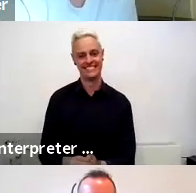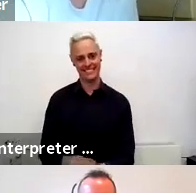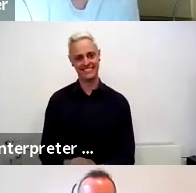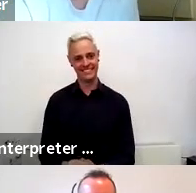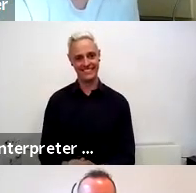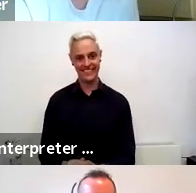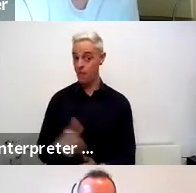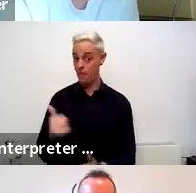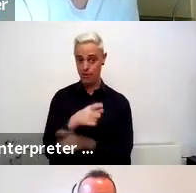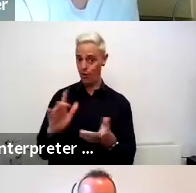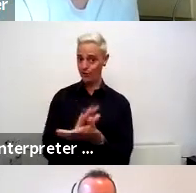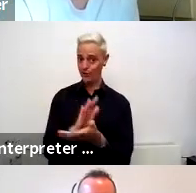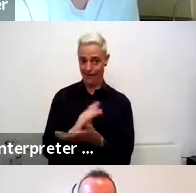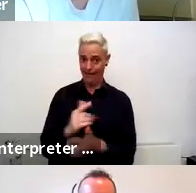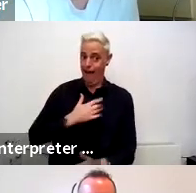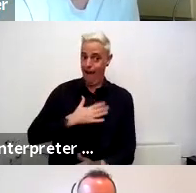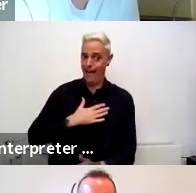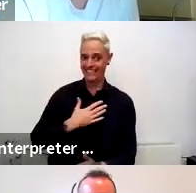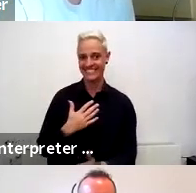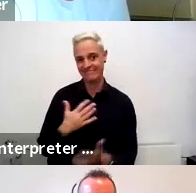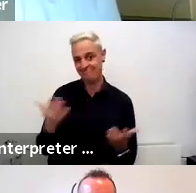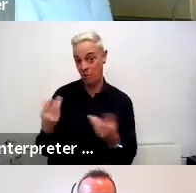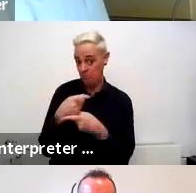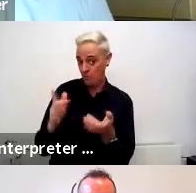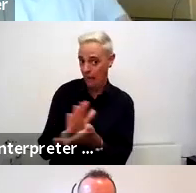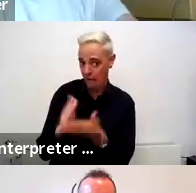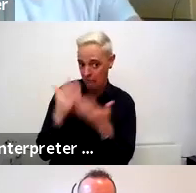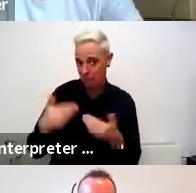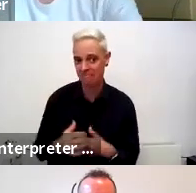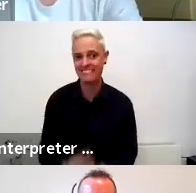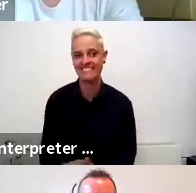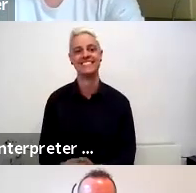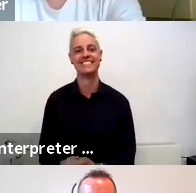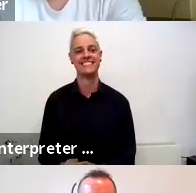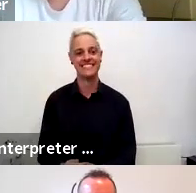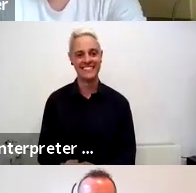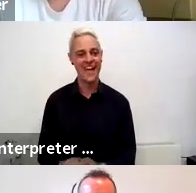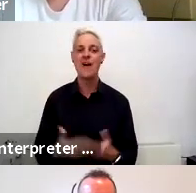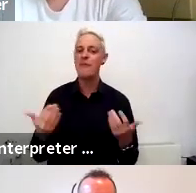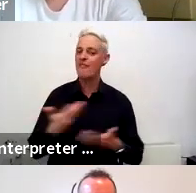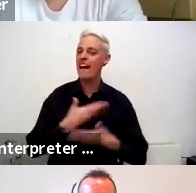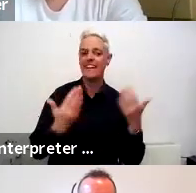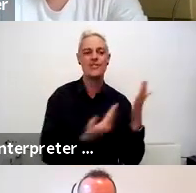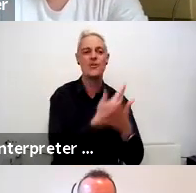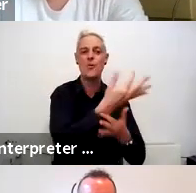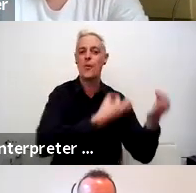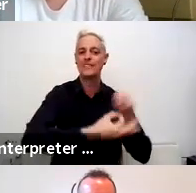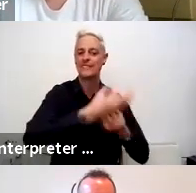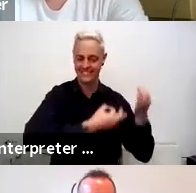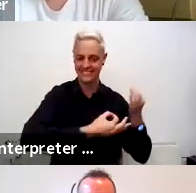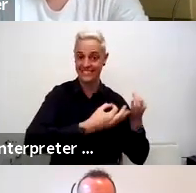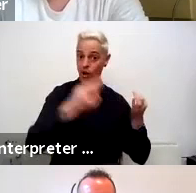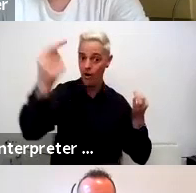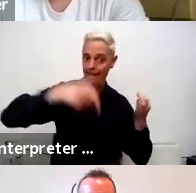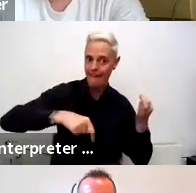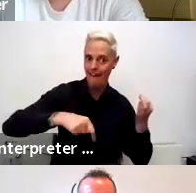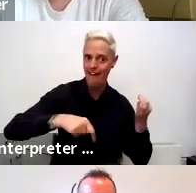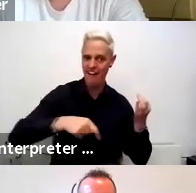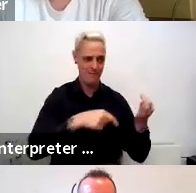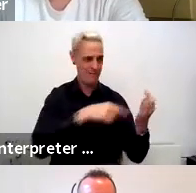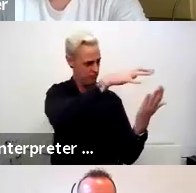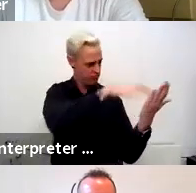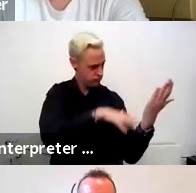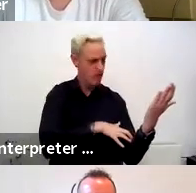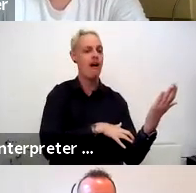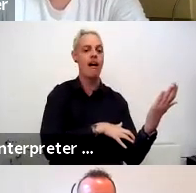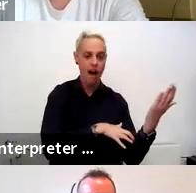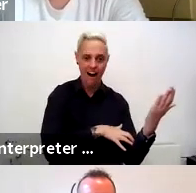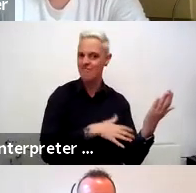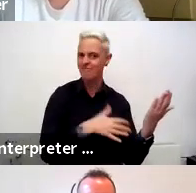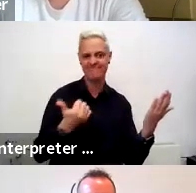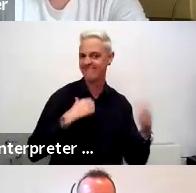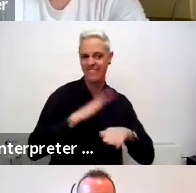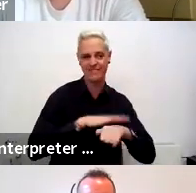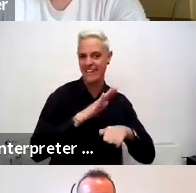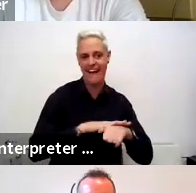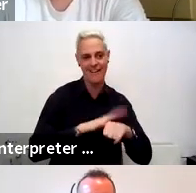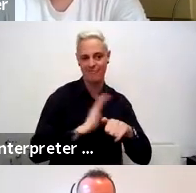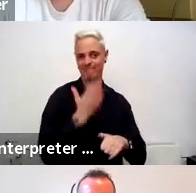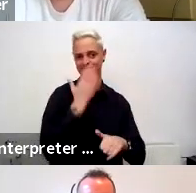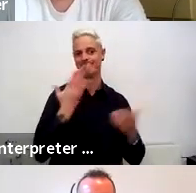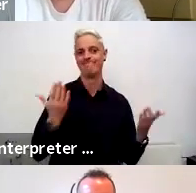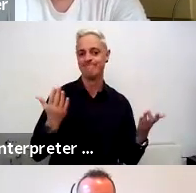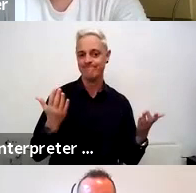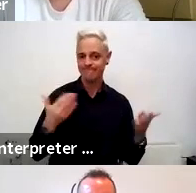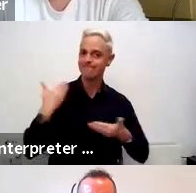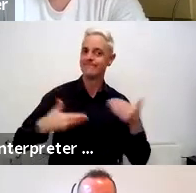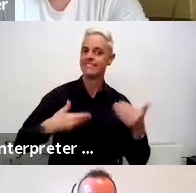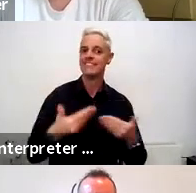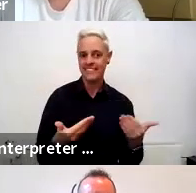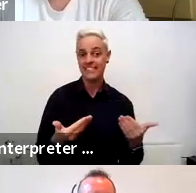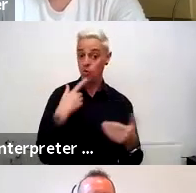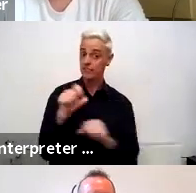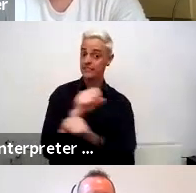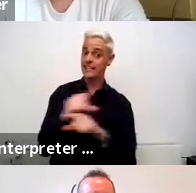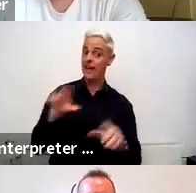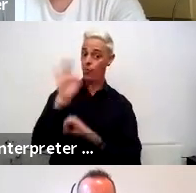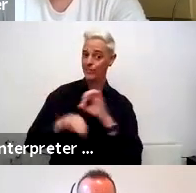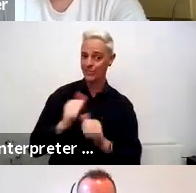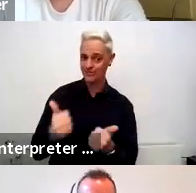But I don't know maybe as I quite enjoy meeting.